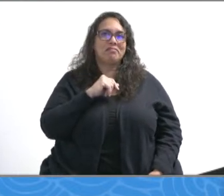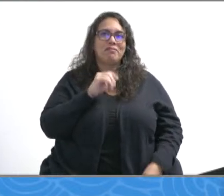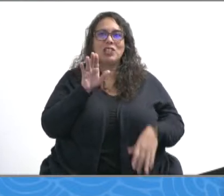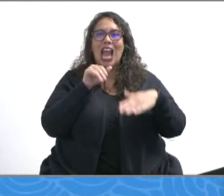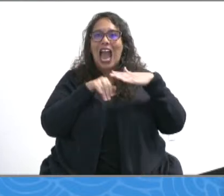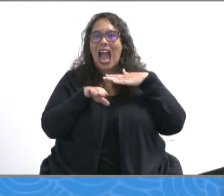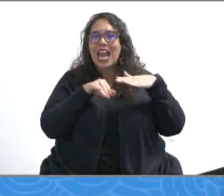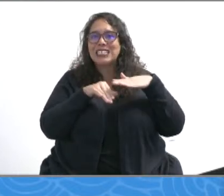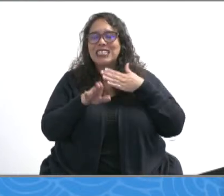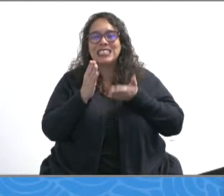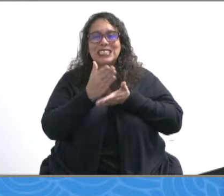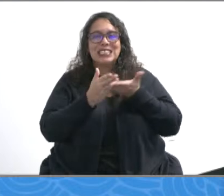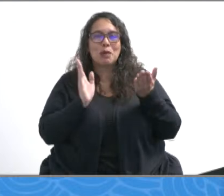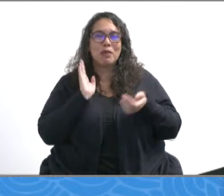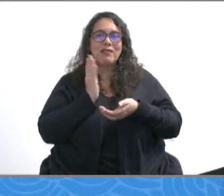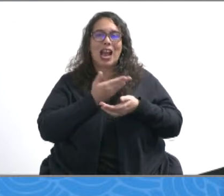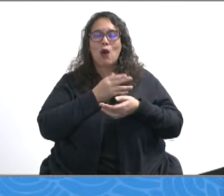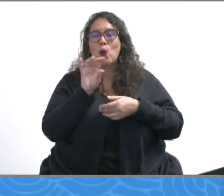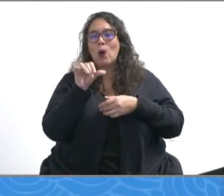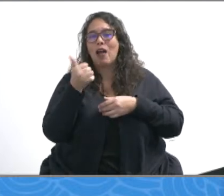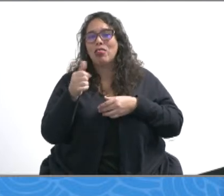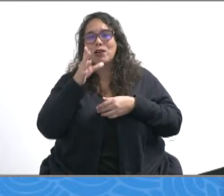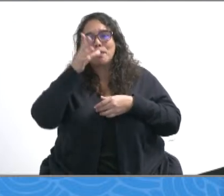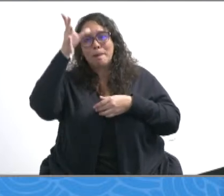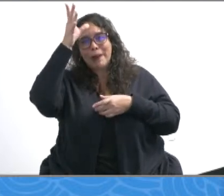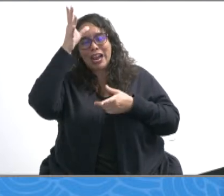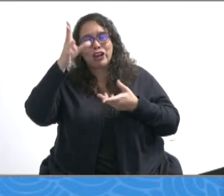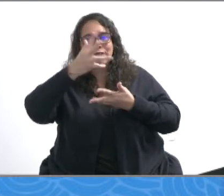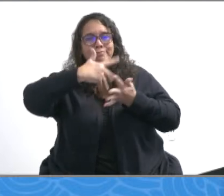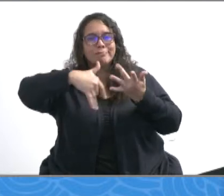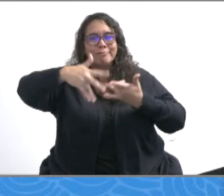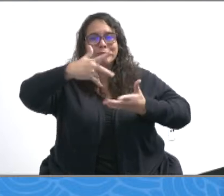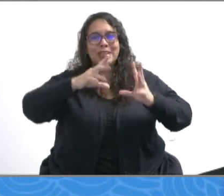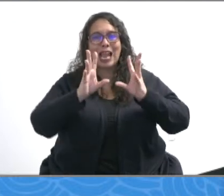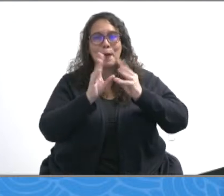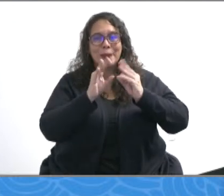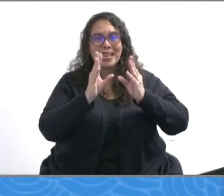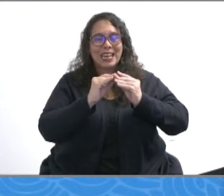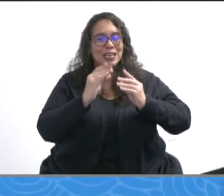some of our other parent engagement meetings. So I'll go ahead and I'll pause